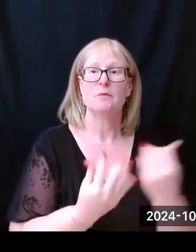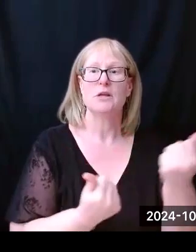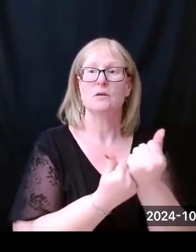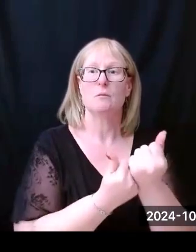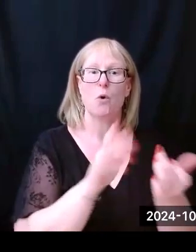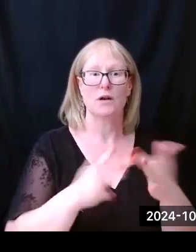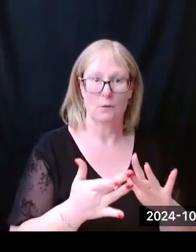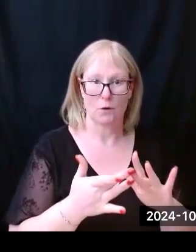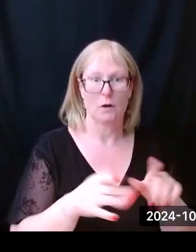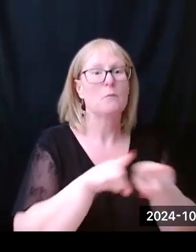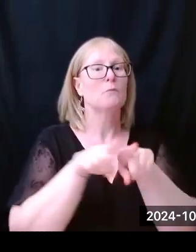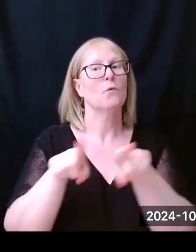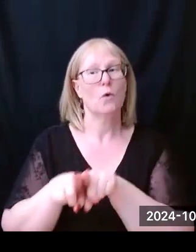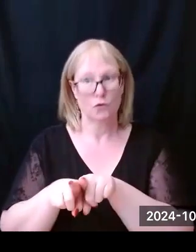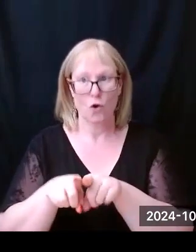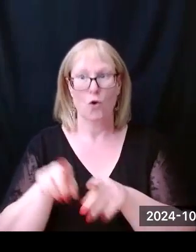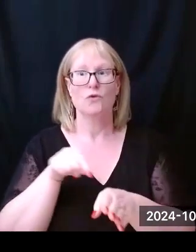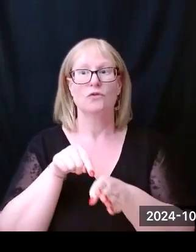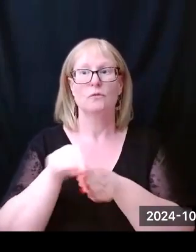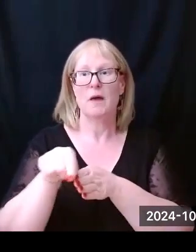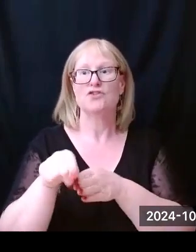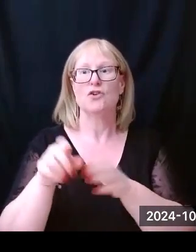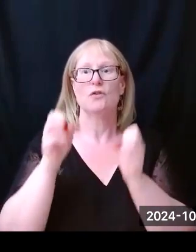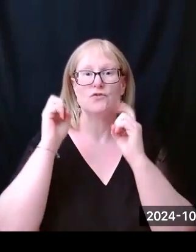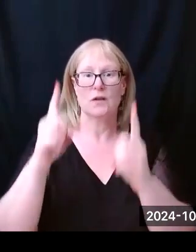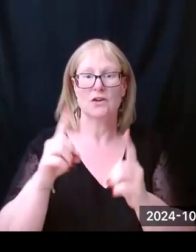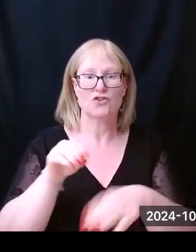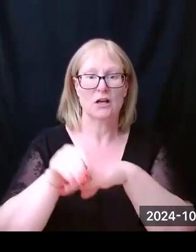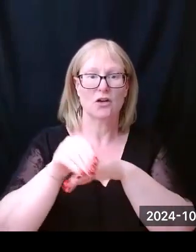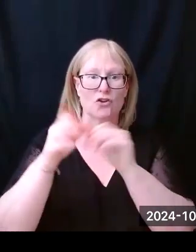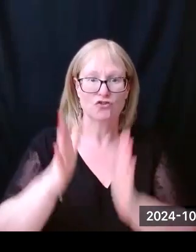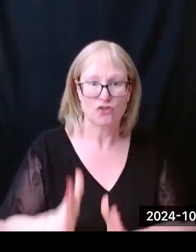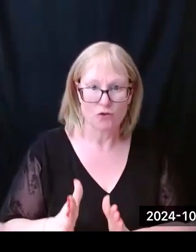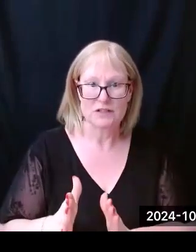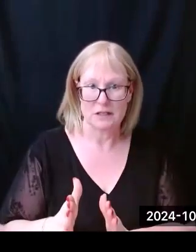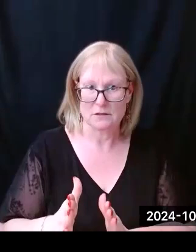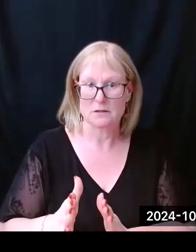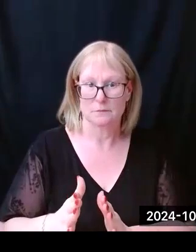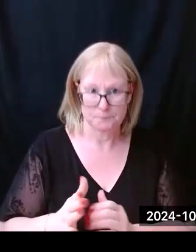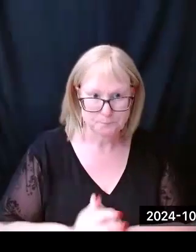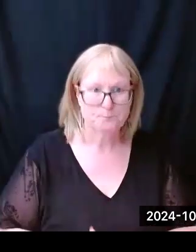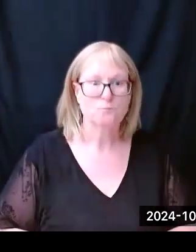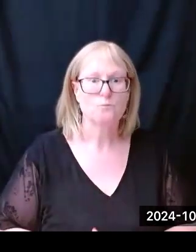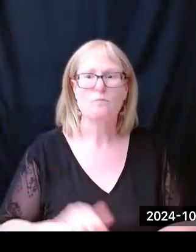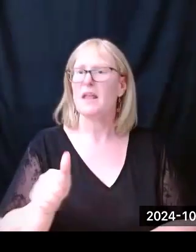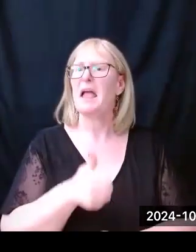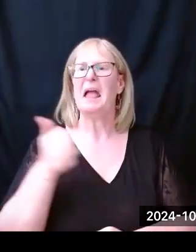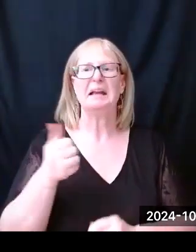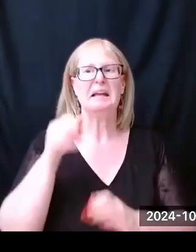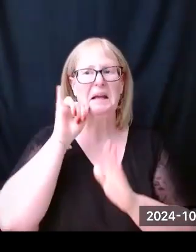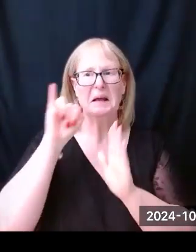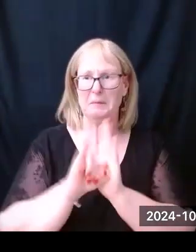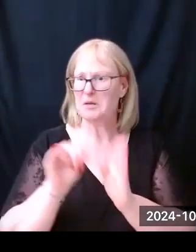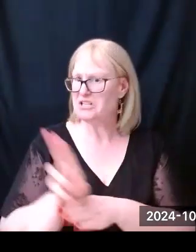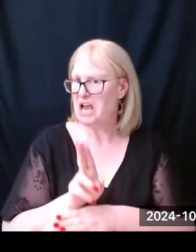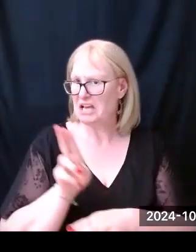for one school district here in Connecticut. Any of the images that I'm using are freely licensed from Unsplash or Canva,